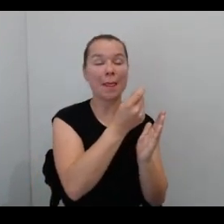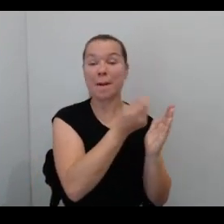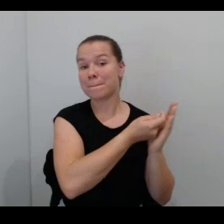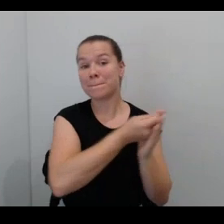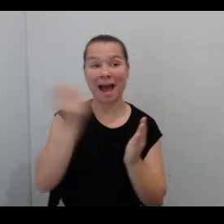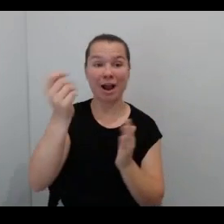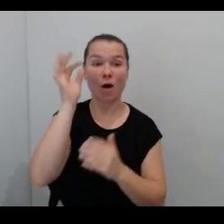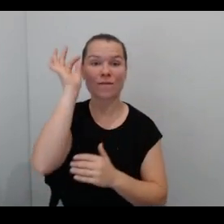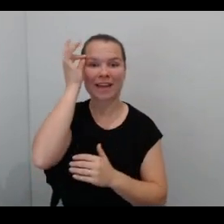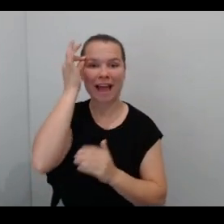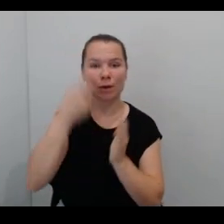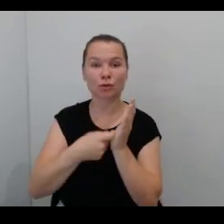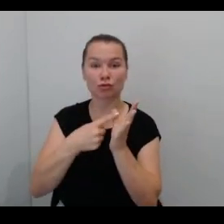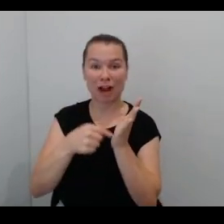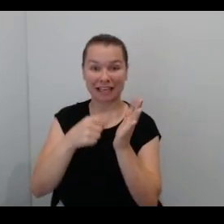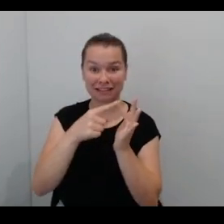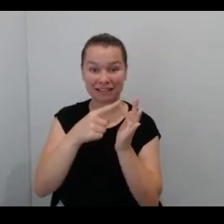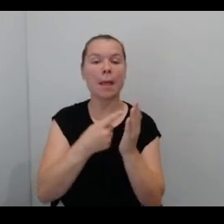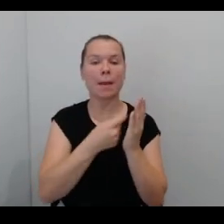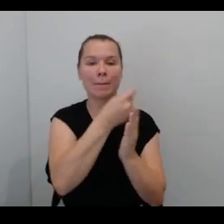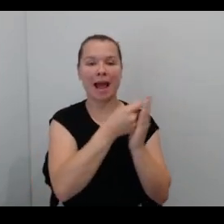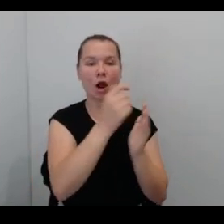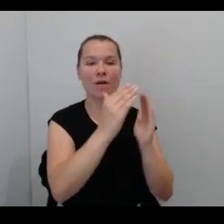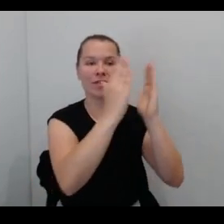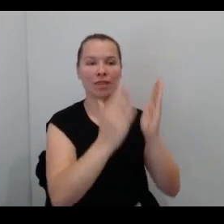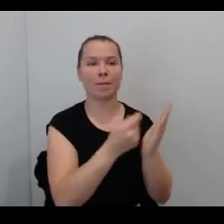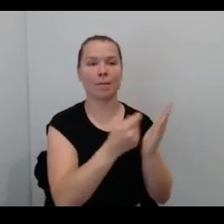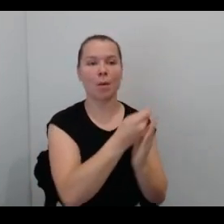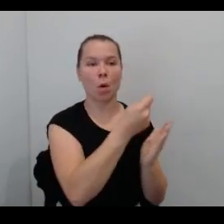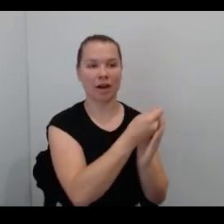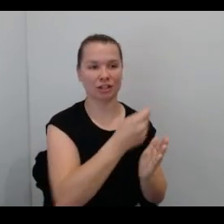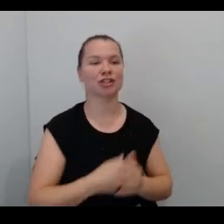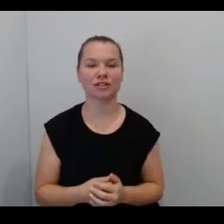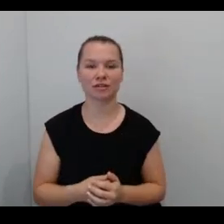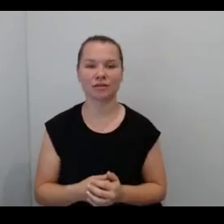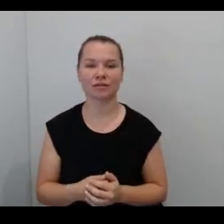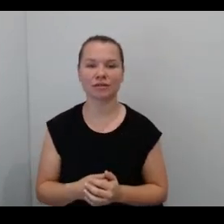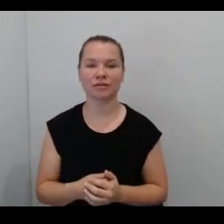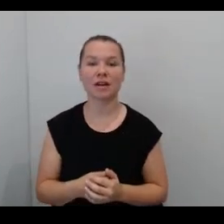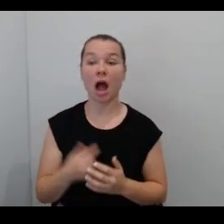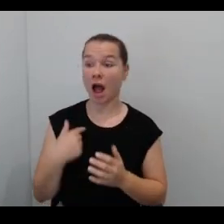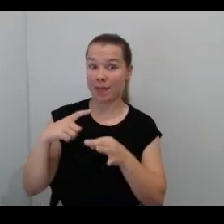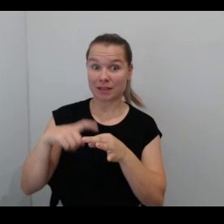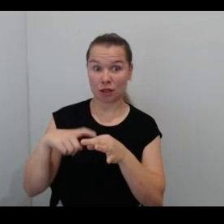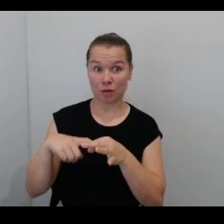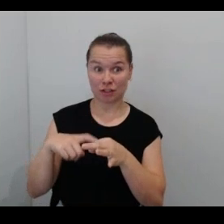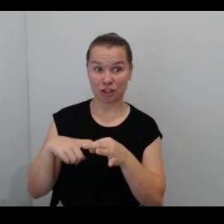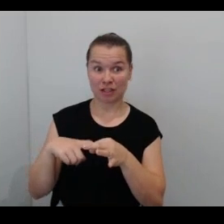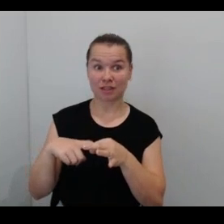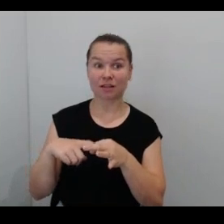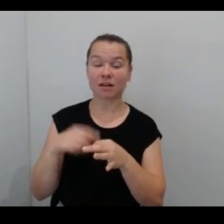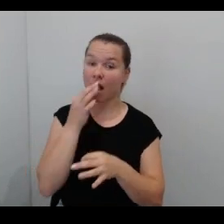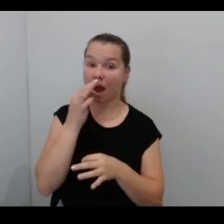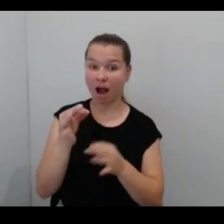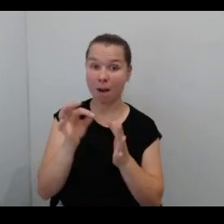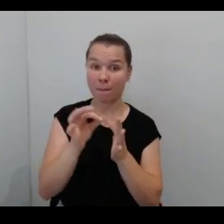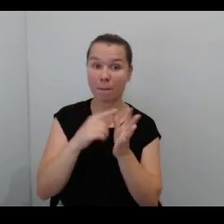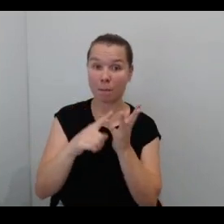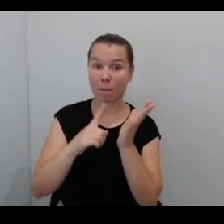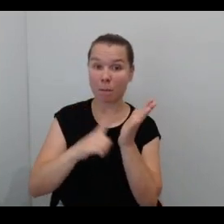We've just had a question come through, do you have any tips for people to